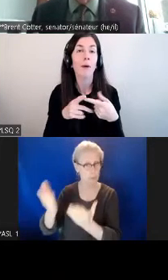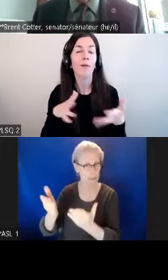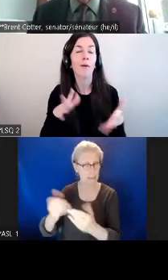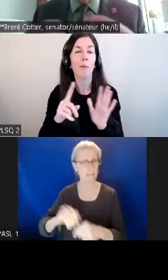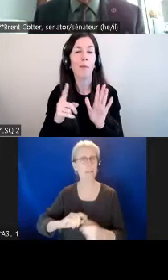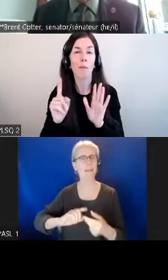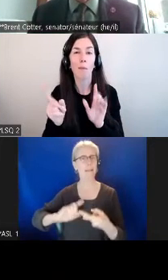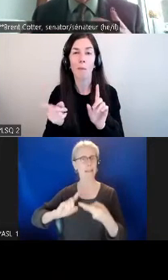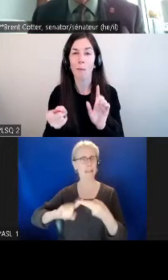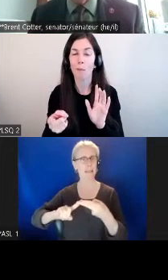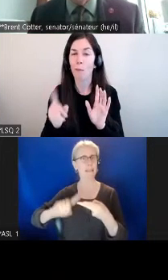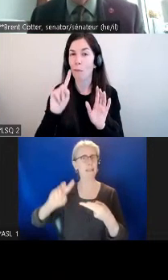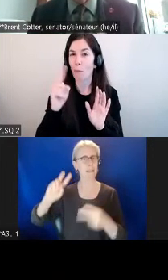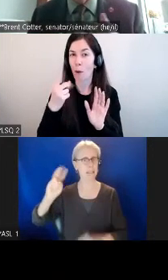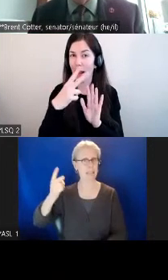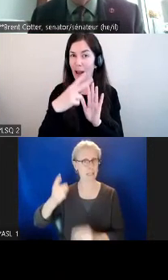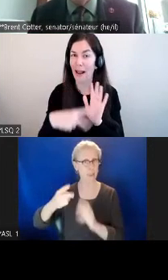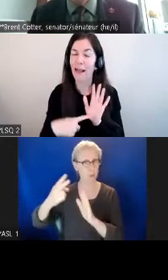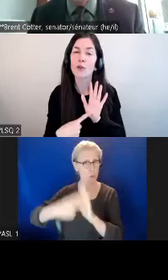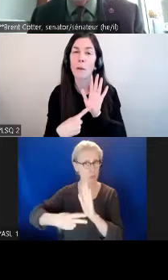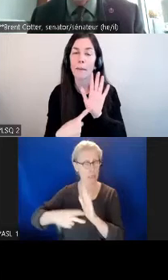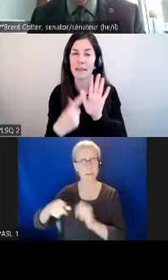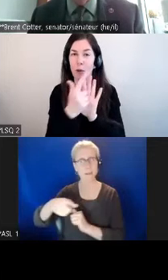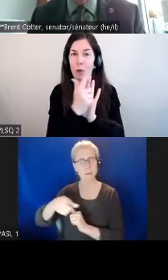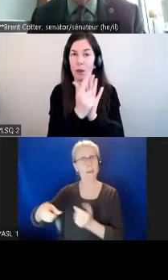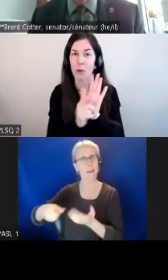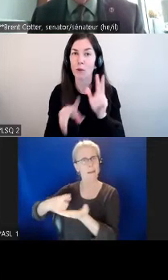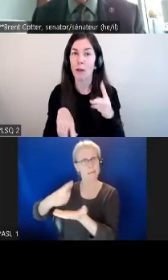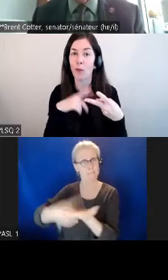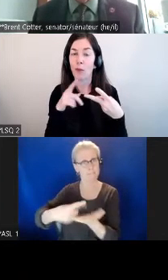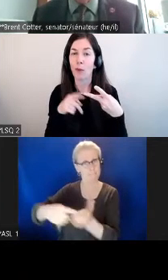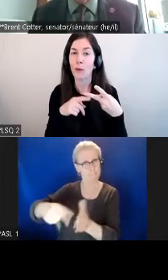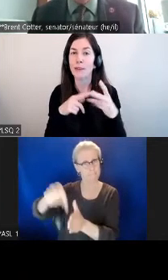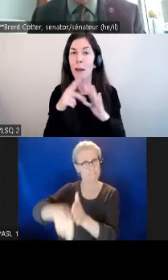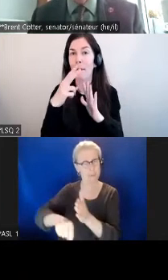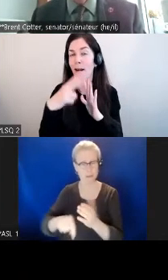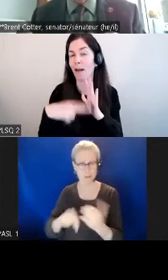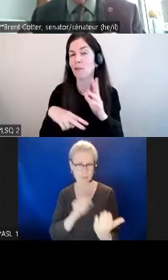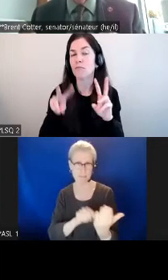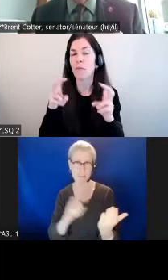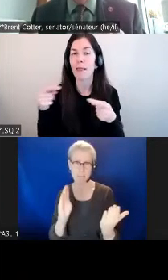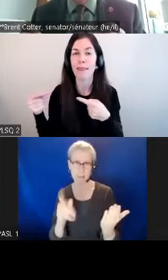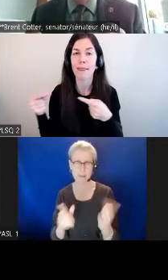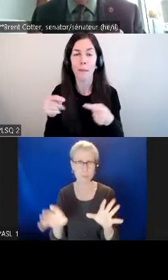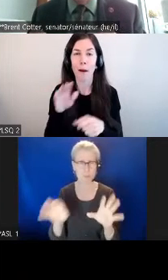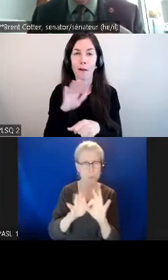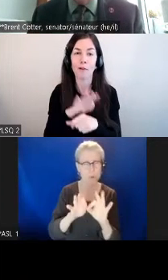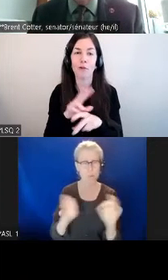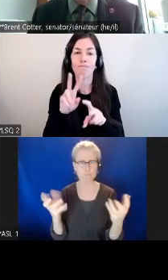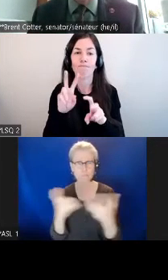WHICH IS WHERE THE DEBATING ABOUT THE WISDOM OF THE BILL BEGINS. IT'S AT THAT PLACE THAT MINISTER